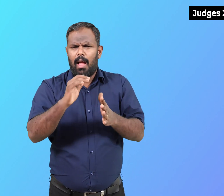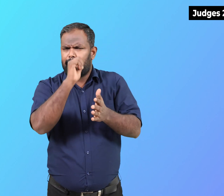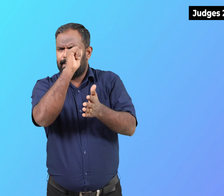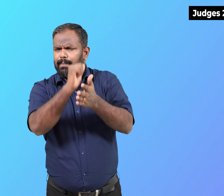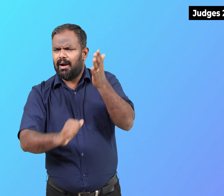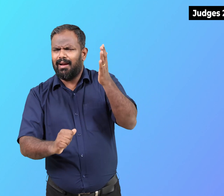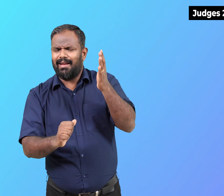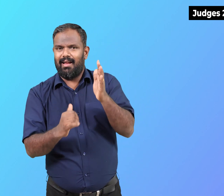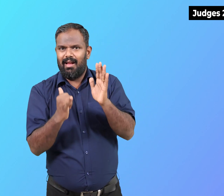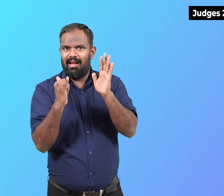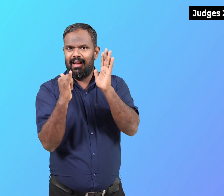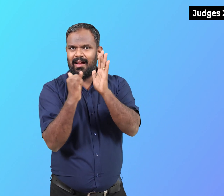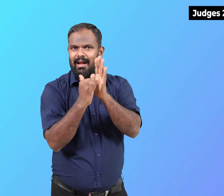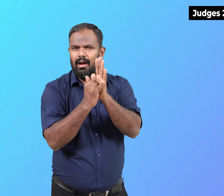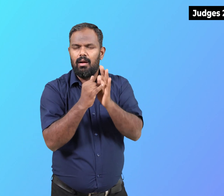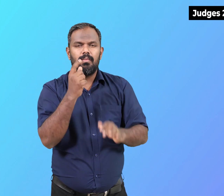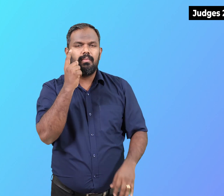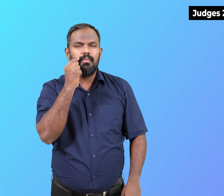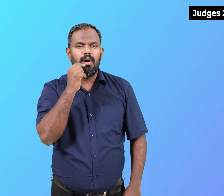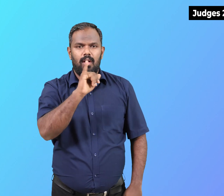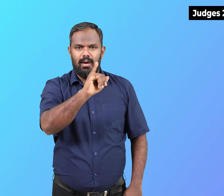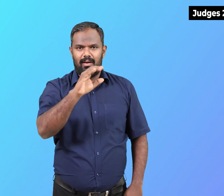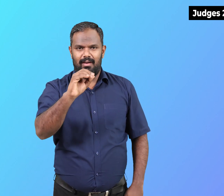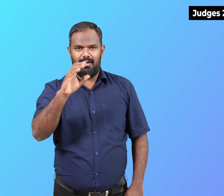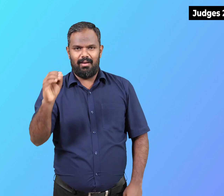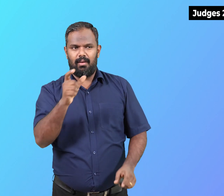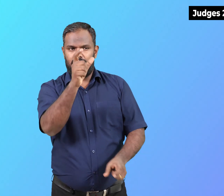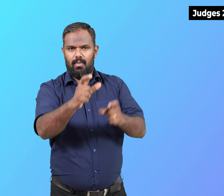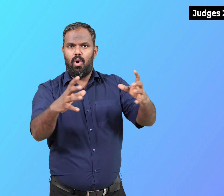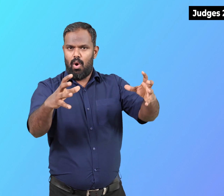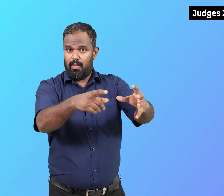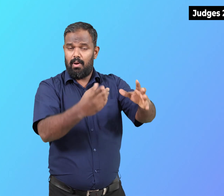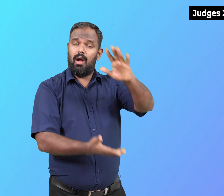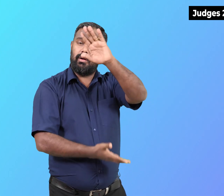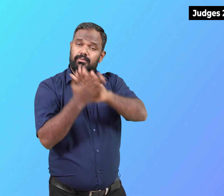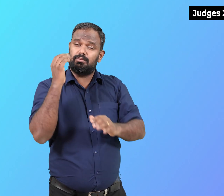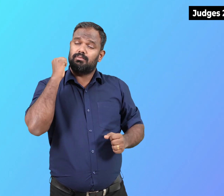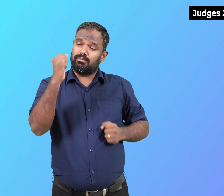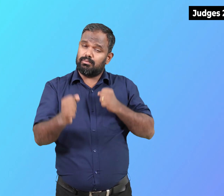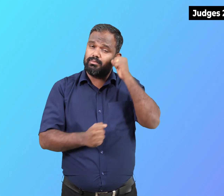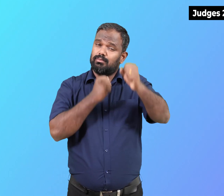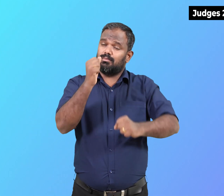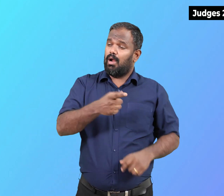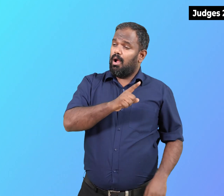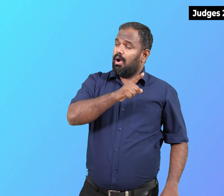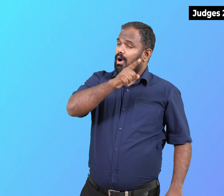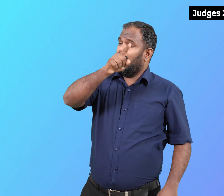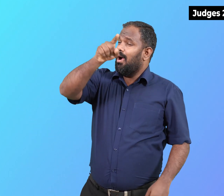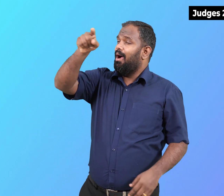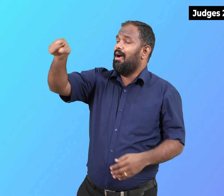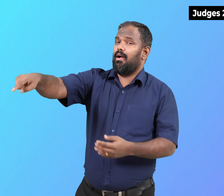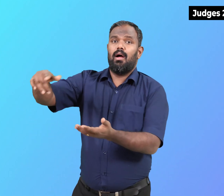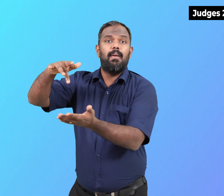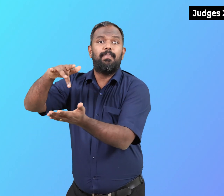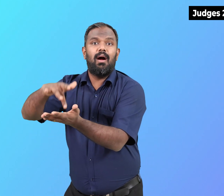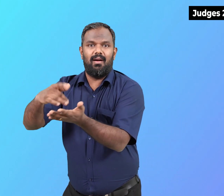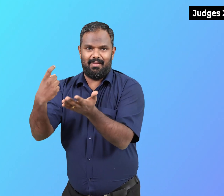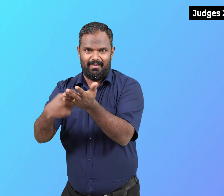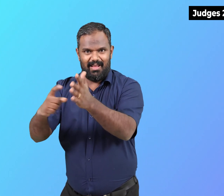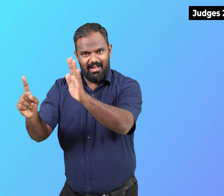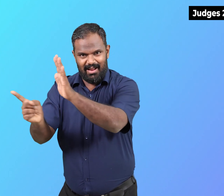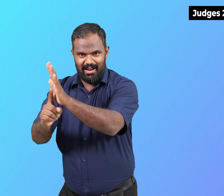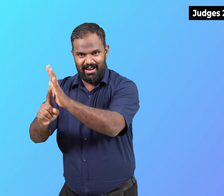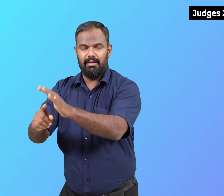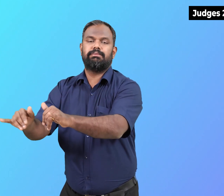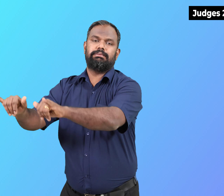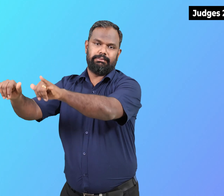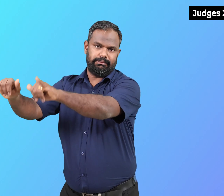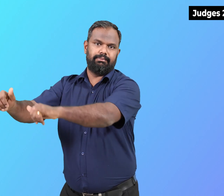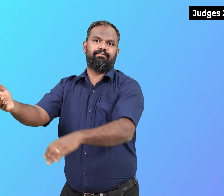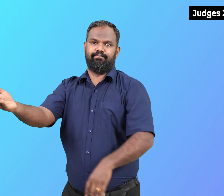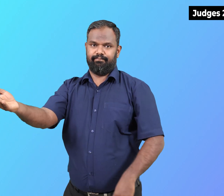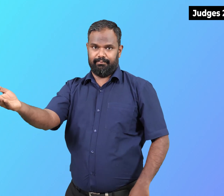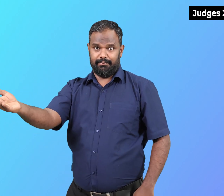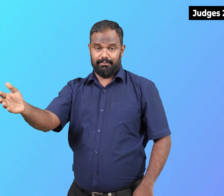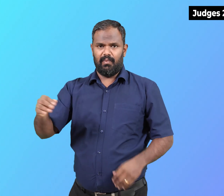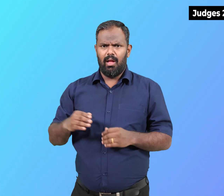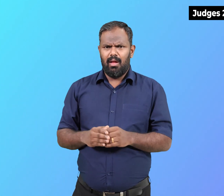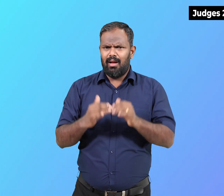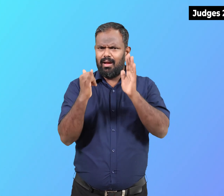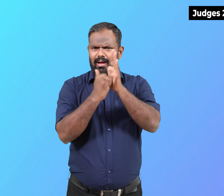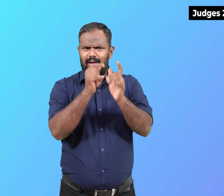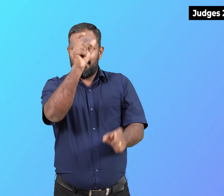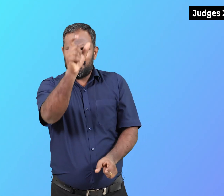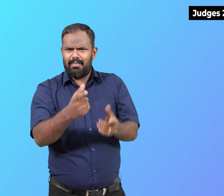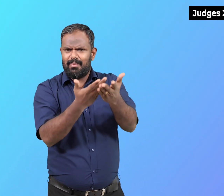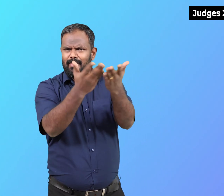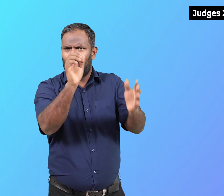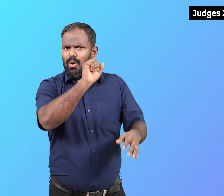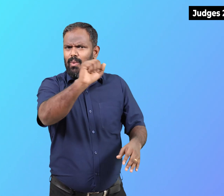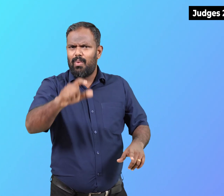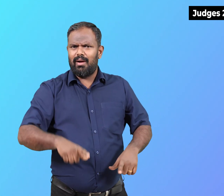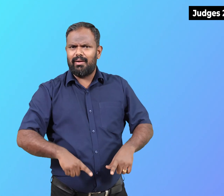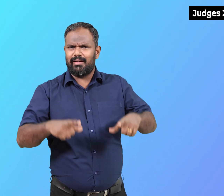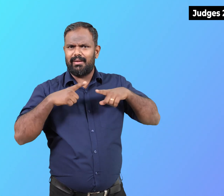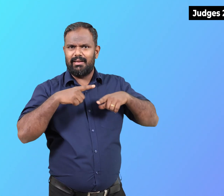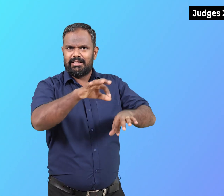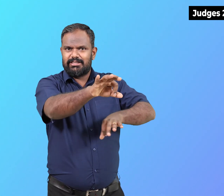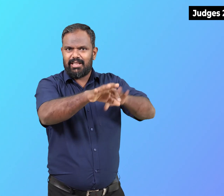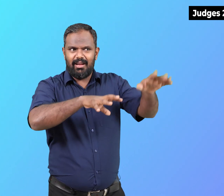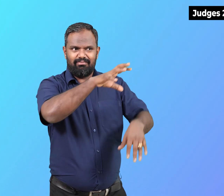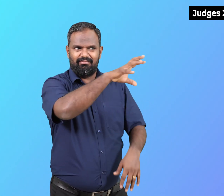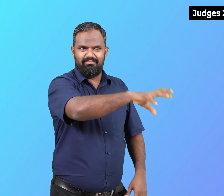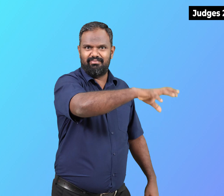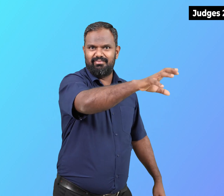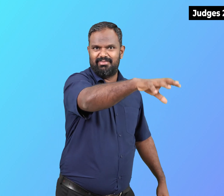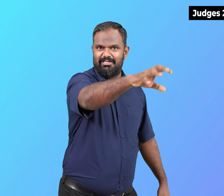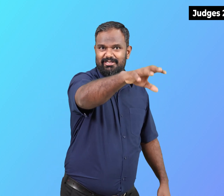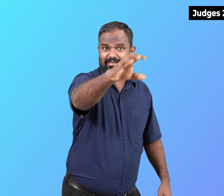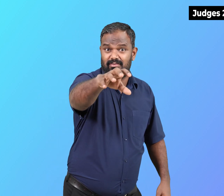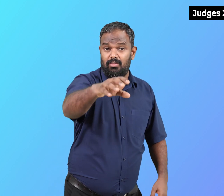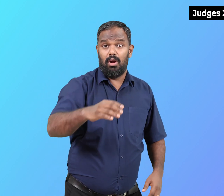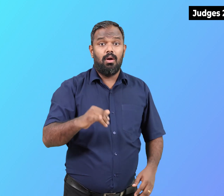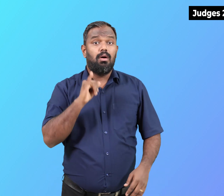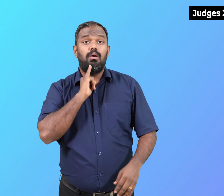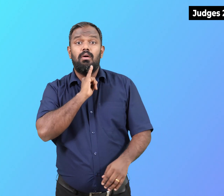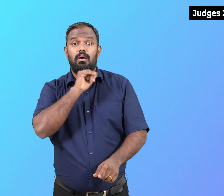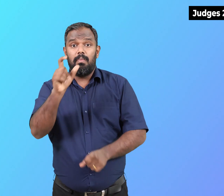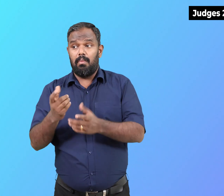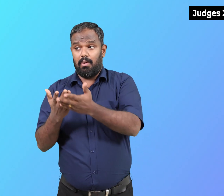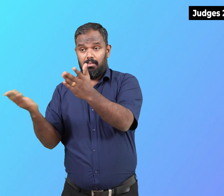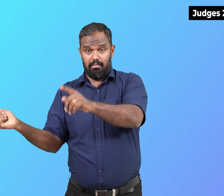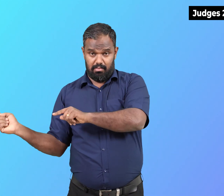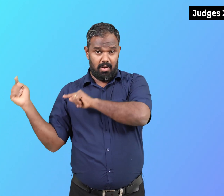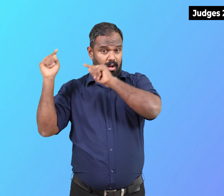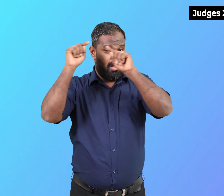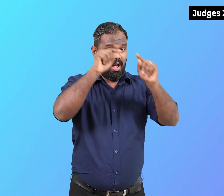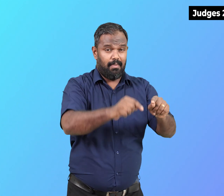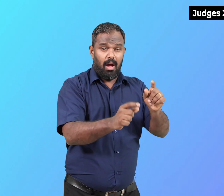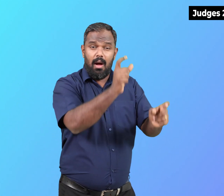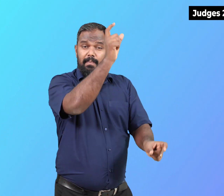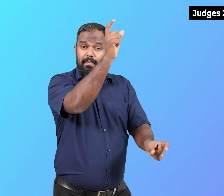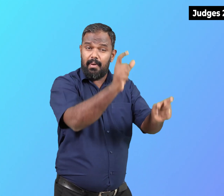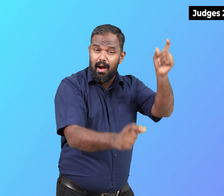But 600 men from Benjamin ran into the desert to the place called the Rock of Rimmon and stayed there for four months. The men of Israel went back to the land of Benjamin.